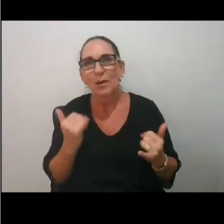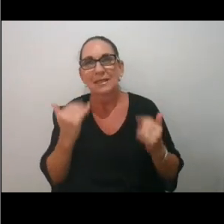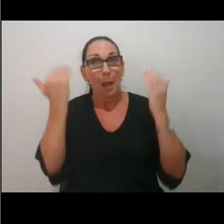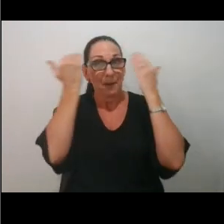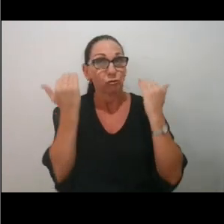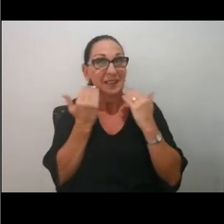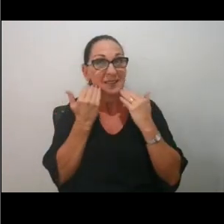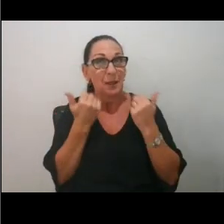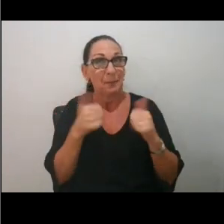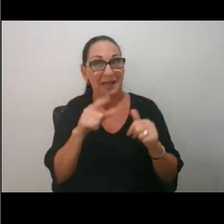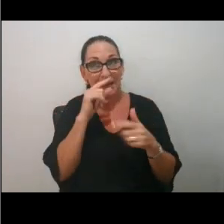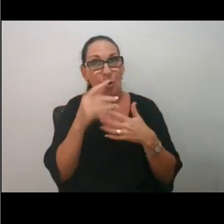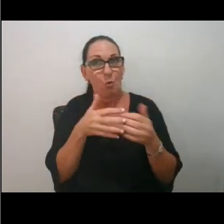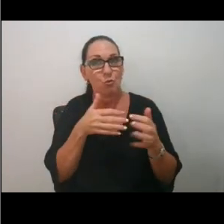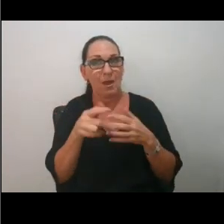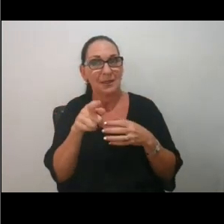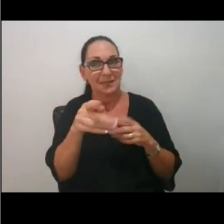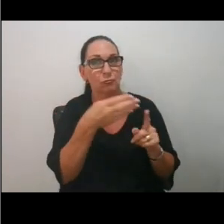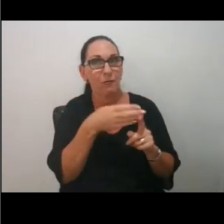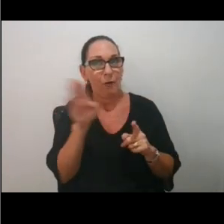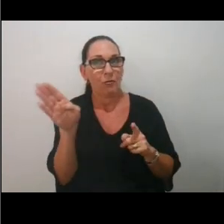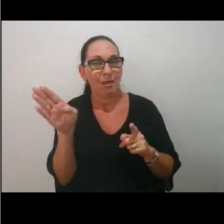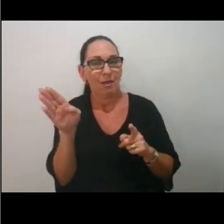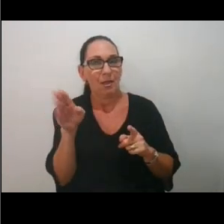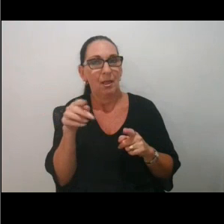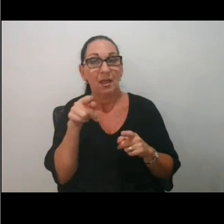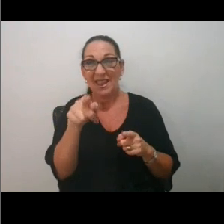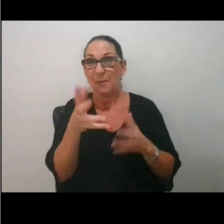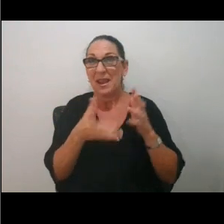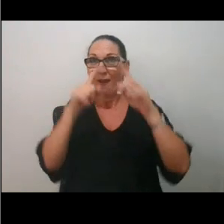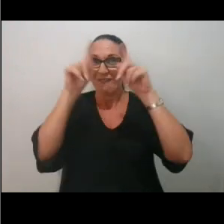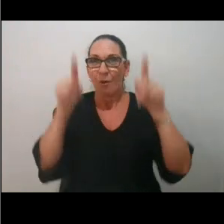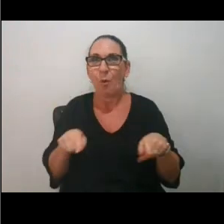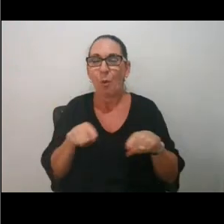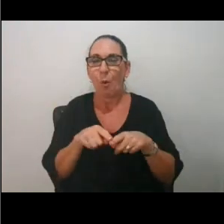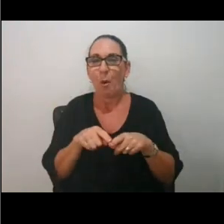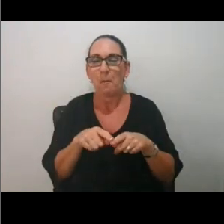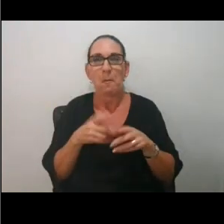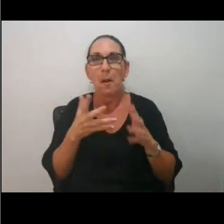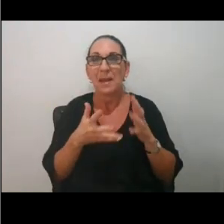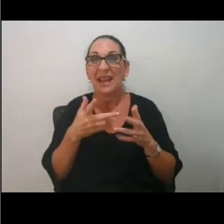isn't a barrier to accessing the program um so Court Link is happy to assist by receiving